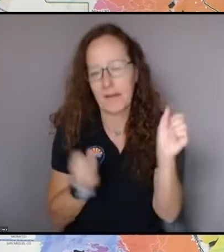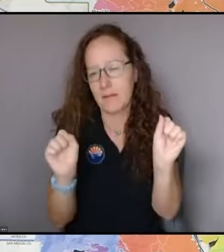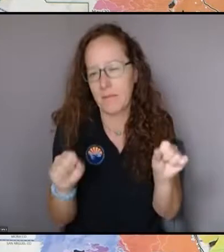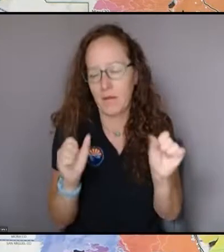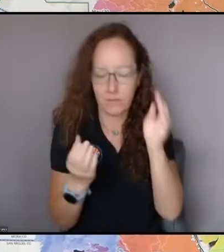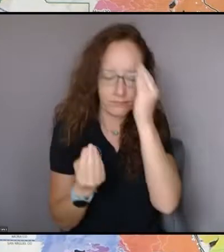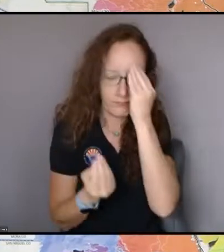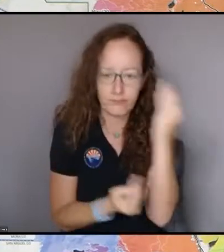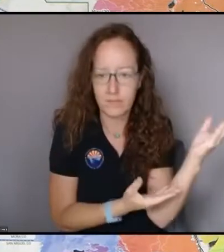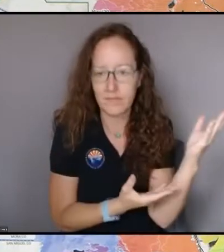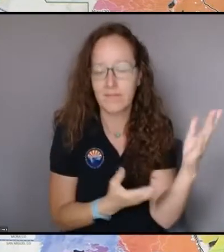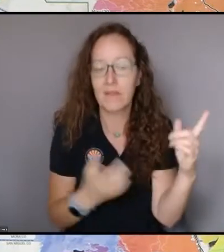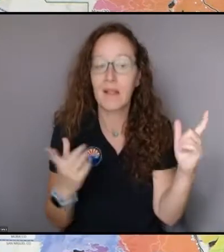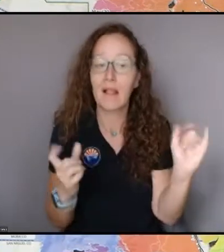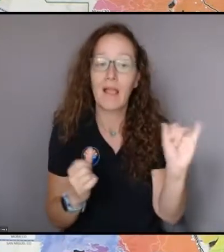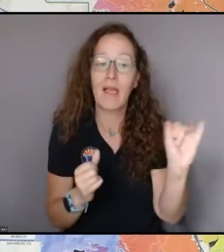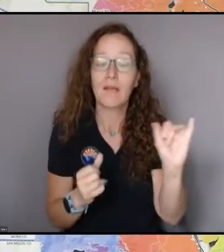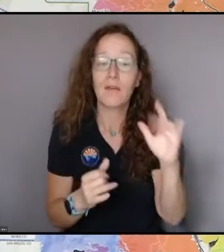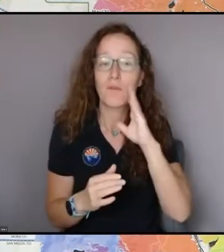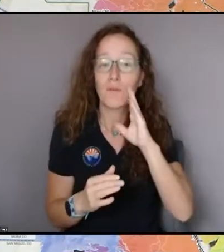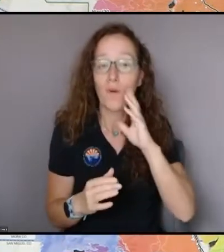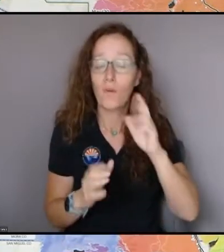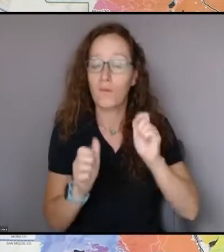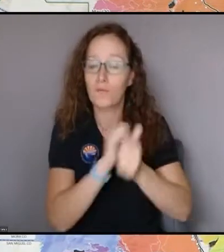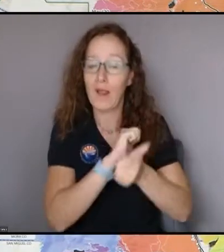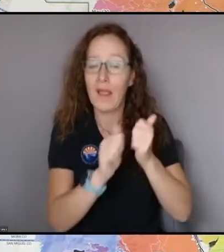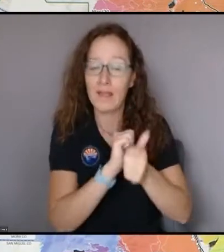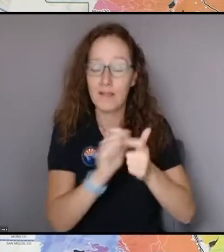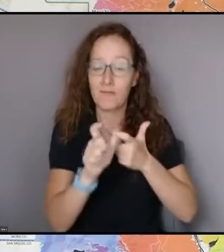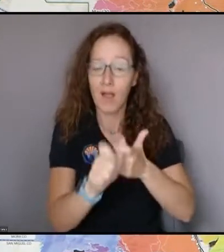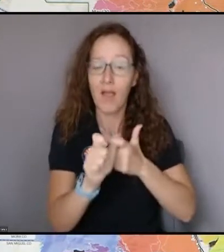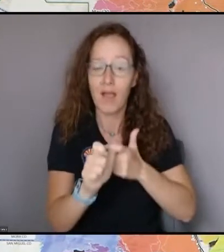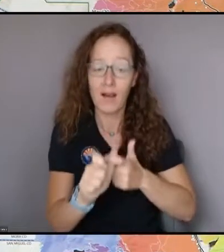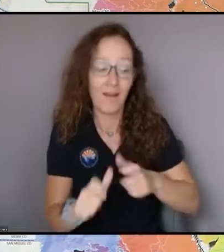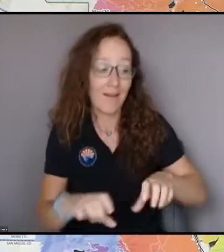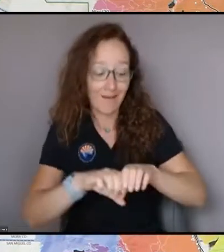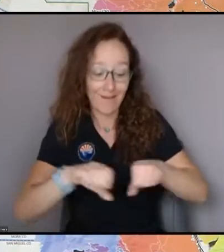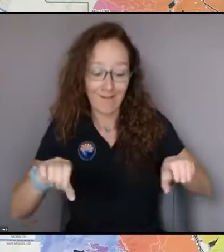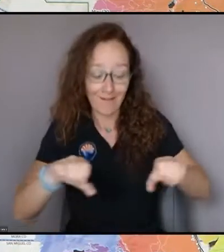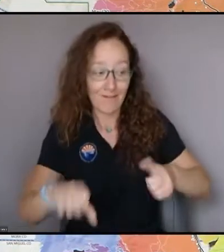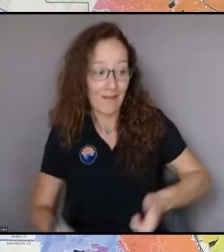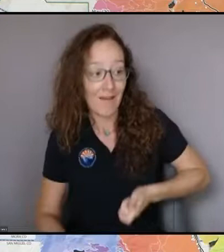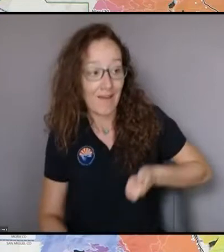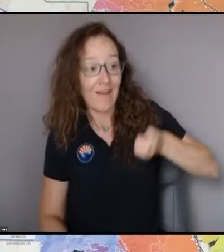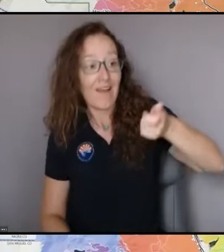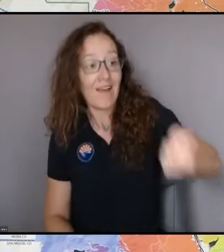the baton in a relay race. We want to make sure that we give them-- that they have got a good solid grip on that baton before